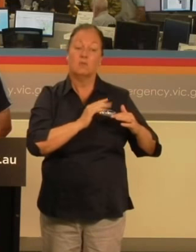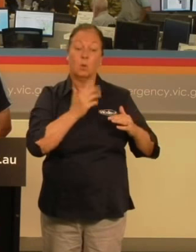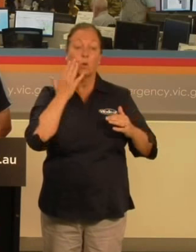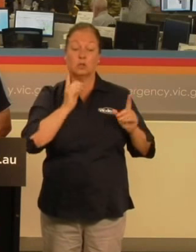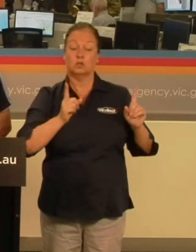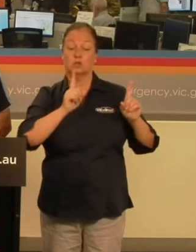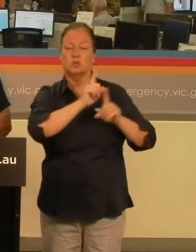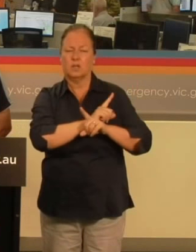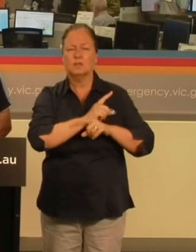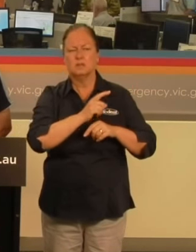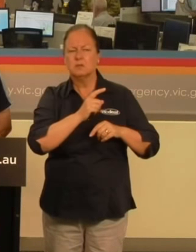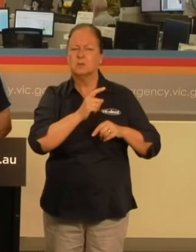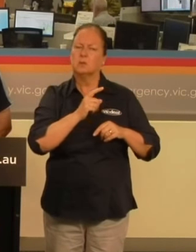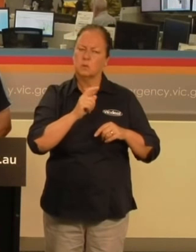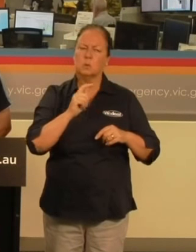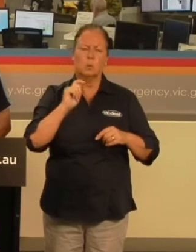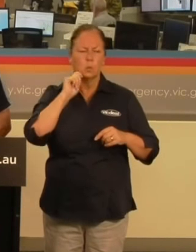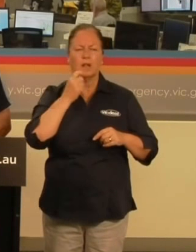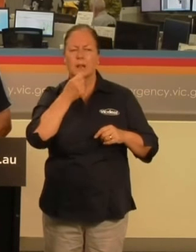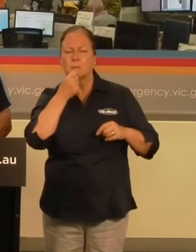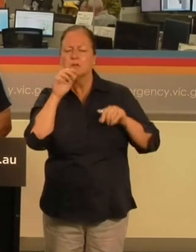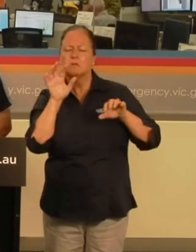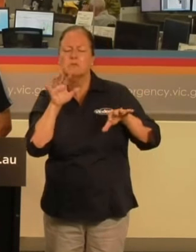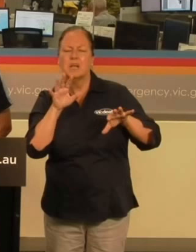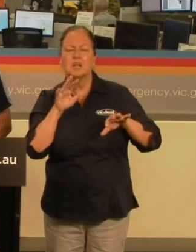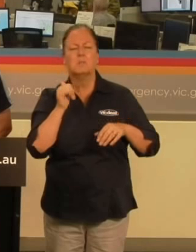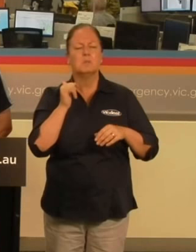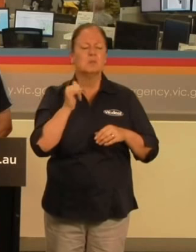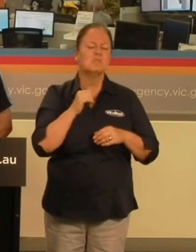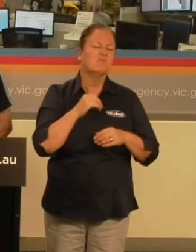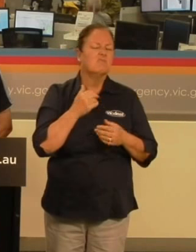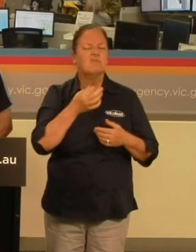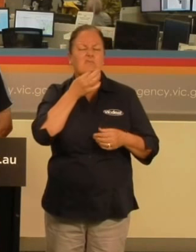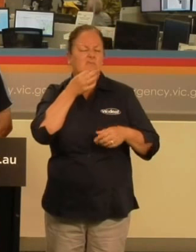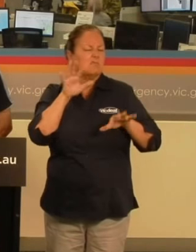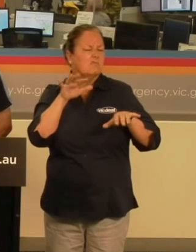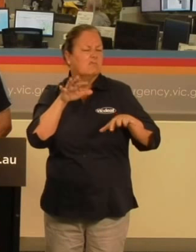not very high values maybe two to five millimetres across most of the state and